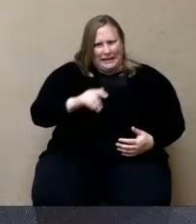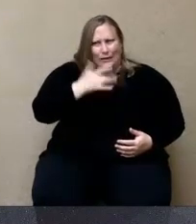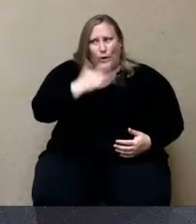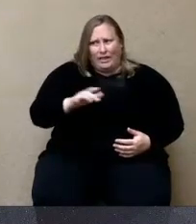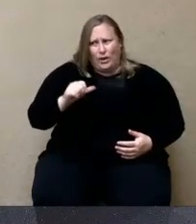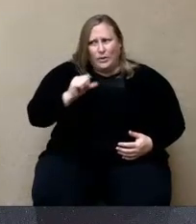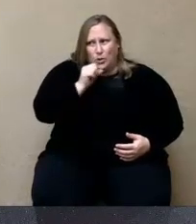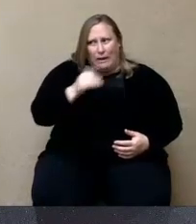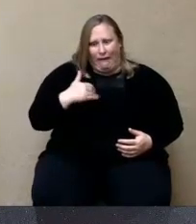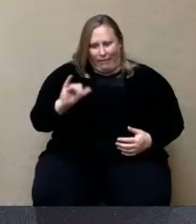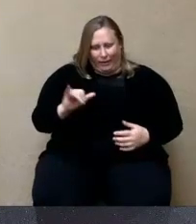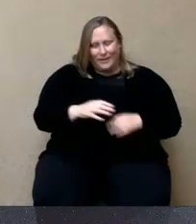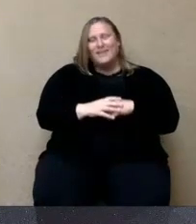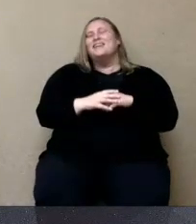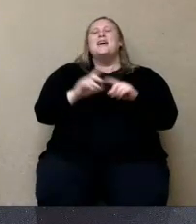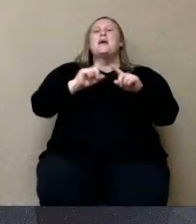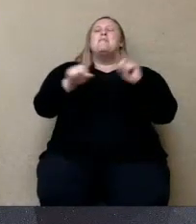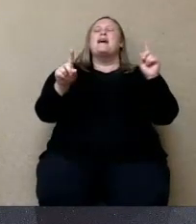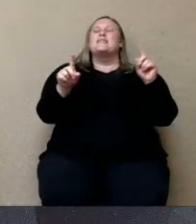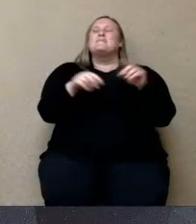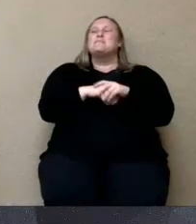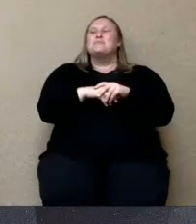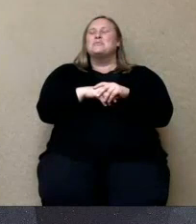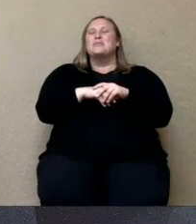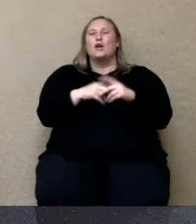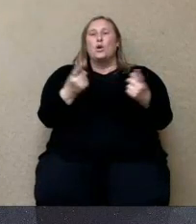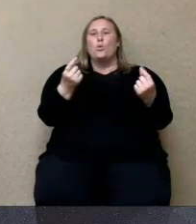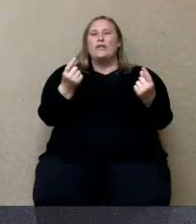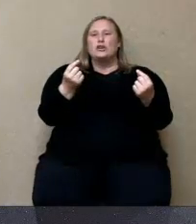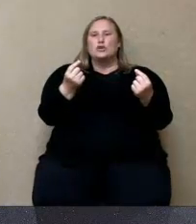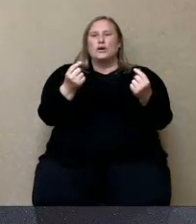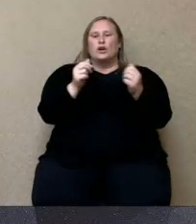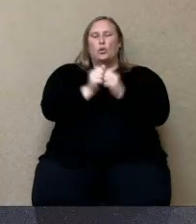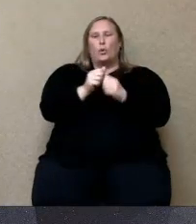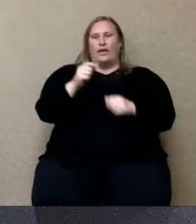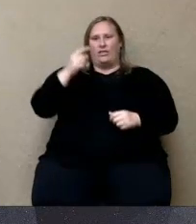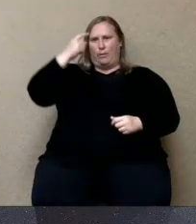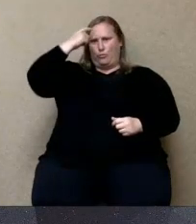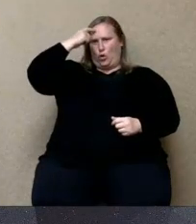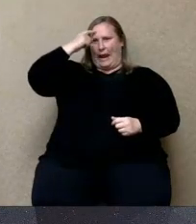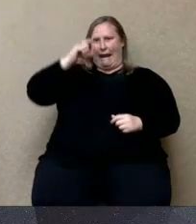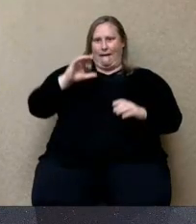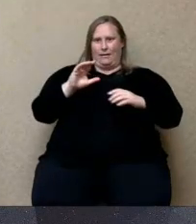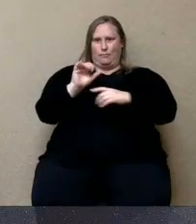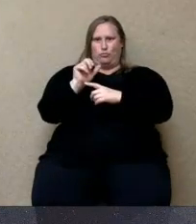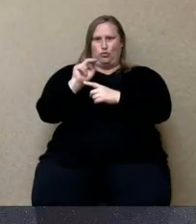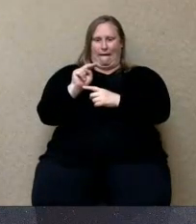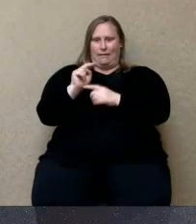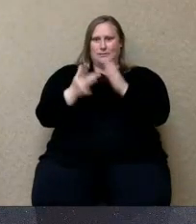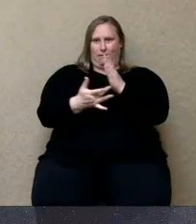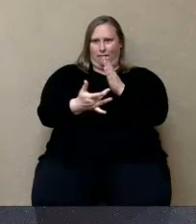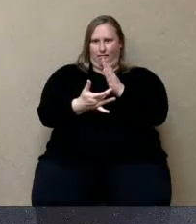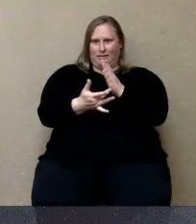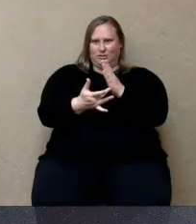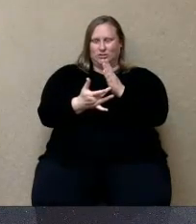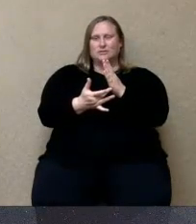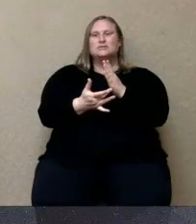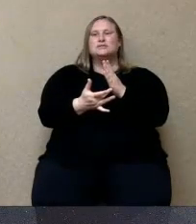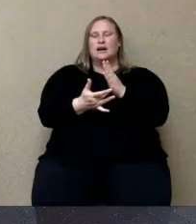Good point. But what they are doing in brain-interfaced technology is that they are looking at ways for your brain, for the